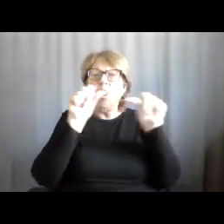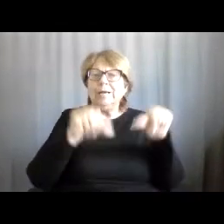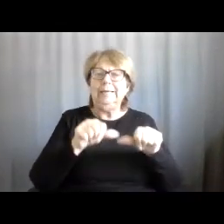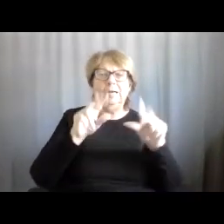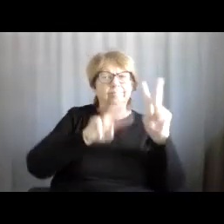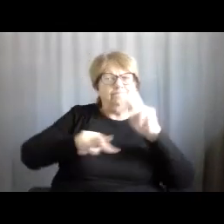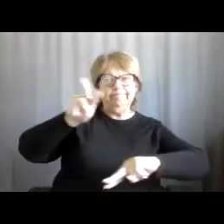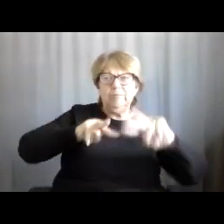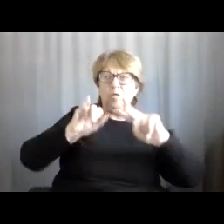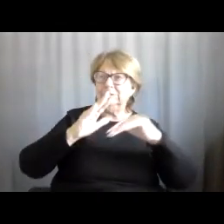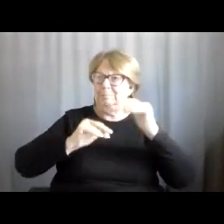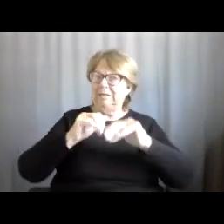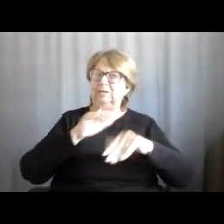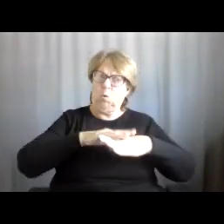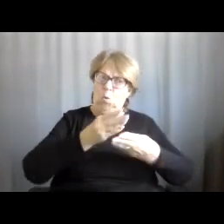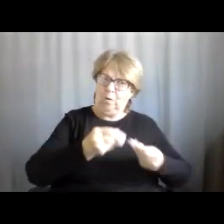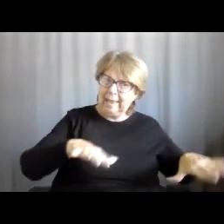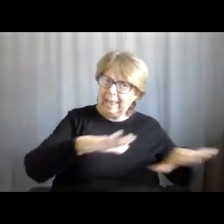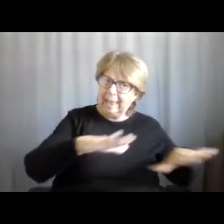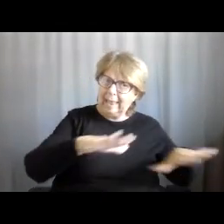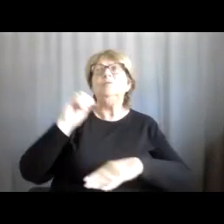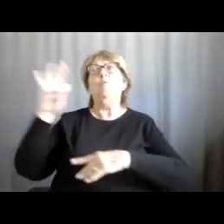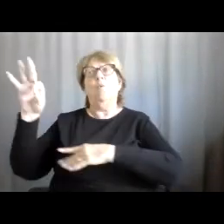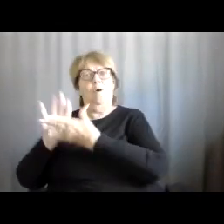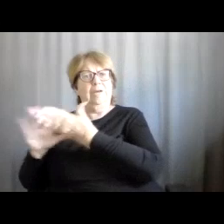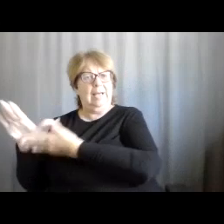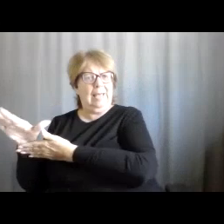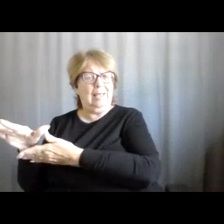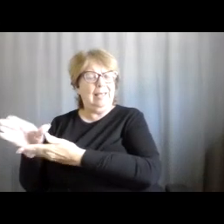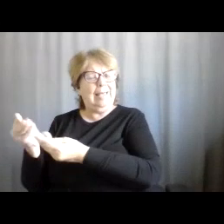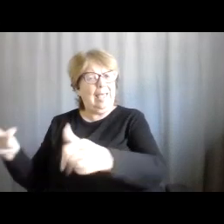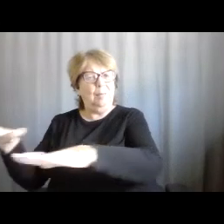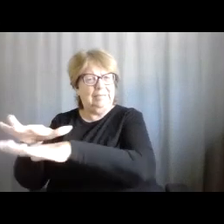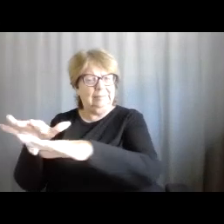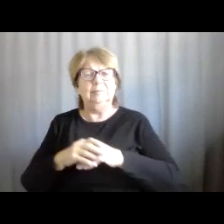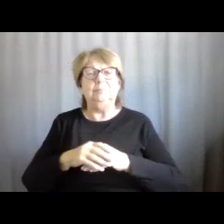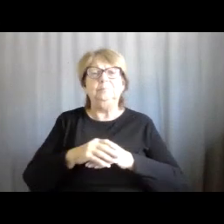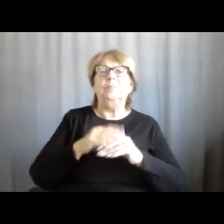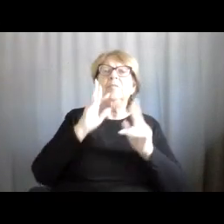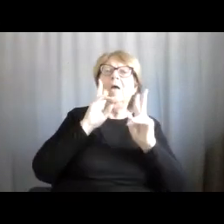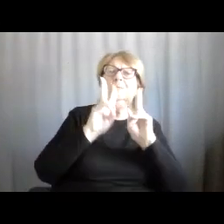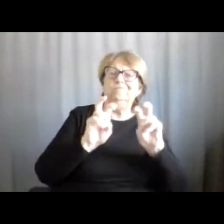They reviewed overall building condition, seismic issues and ADA physical barriers.